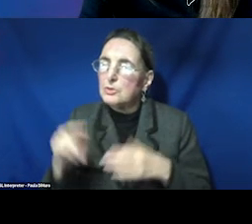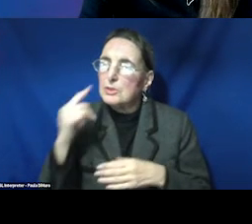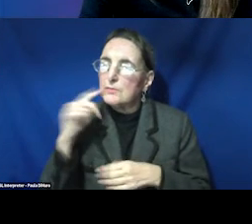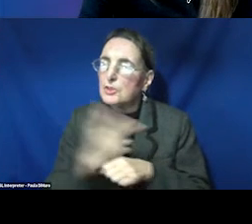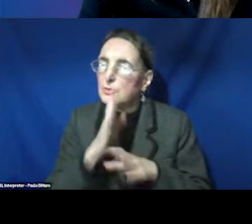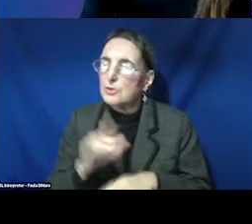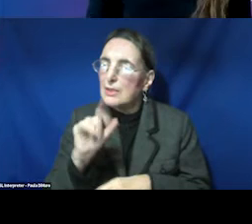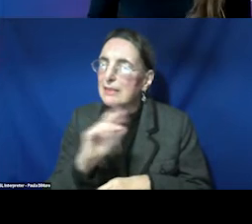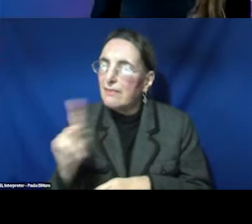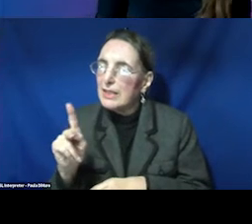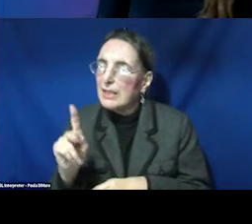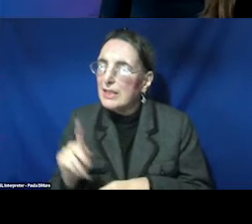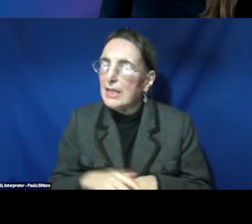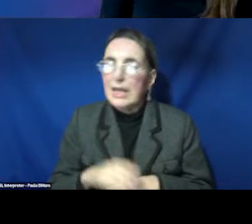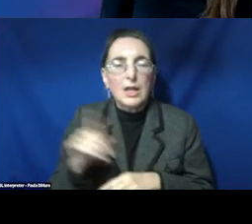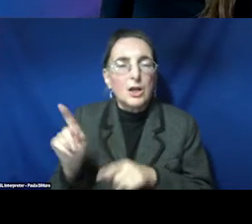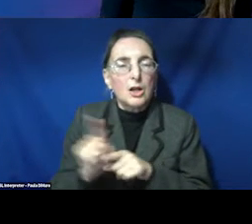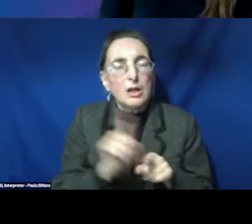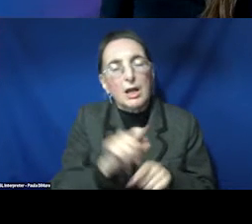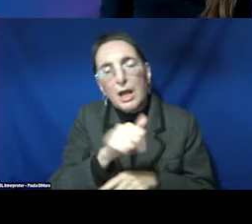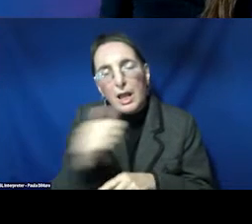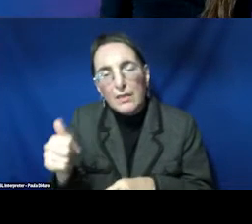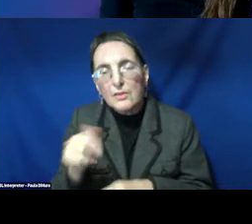And then I'd like to touch upon other decommissioning efforts we have.